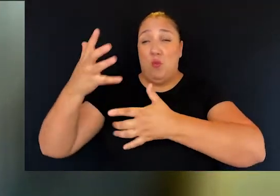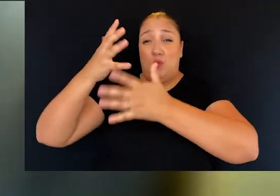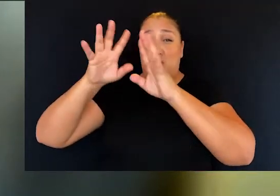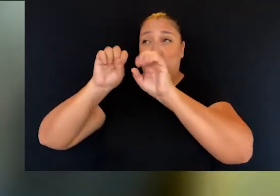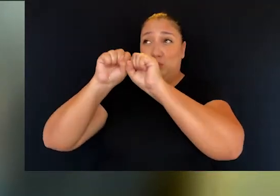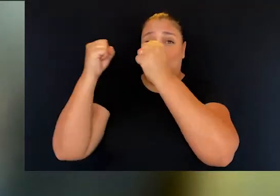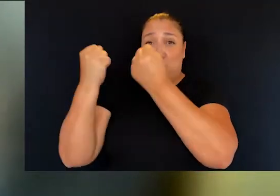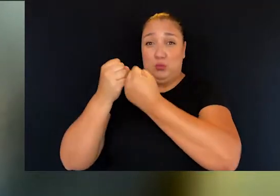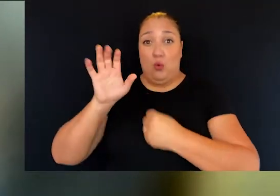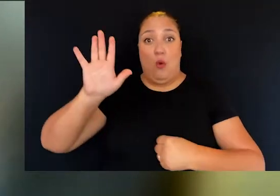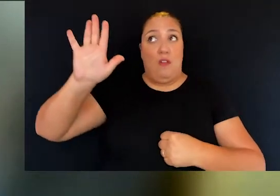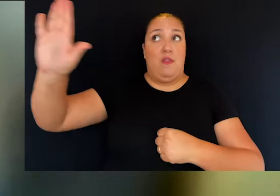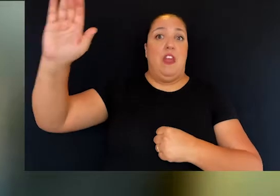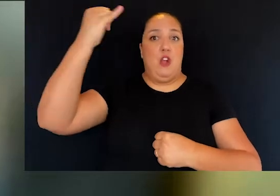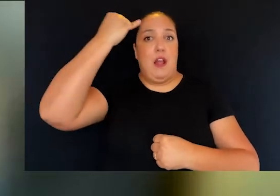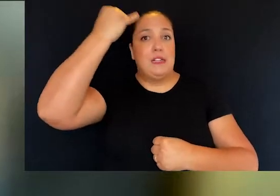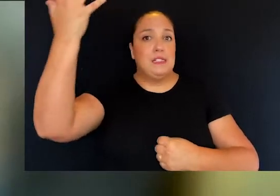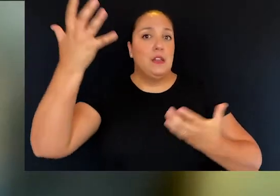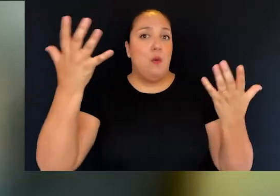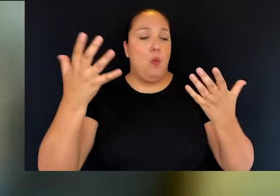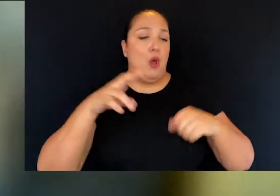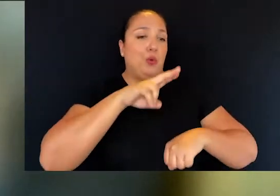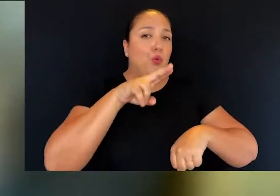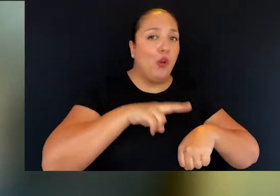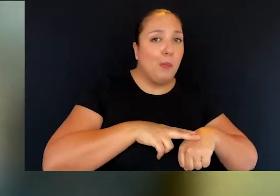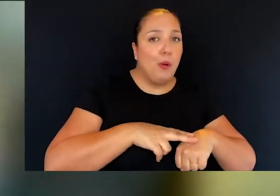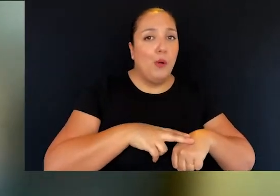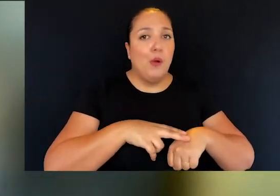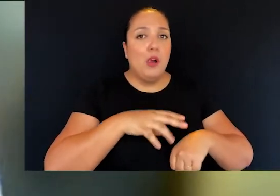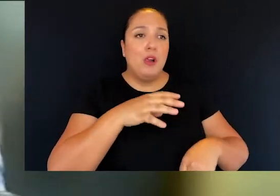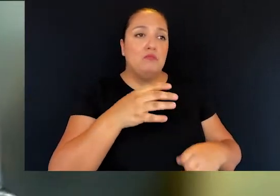intelligence, and excellence, end quote.